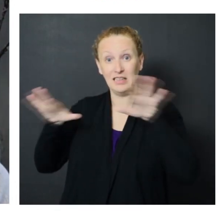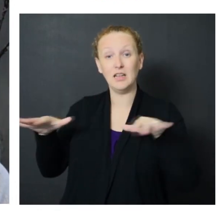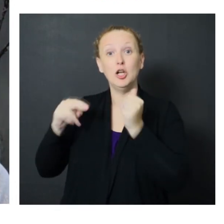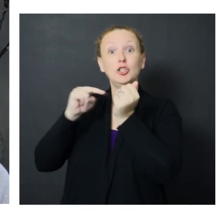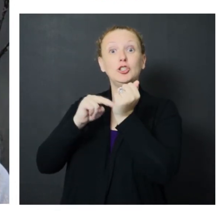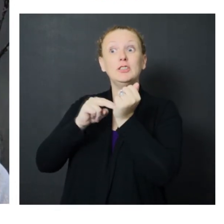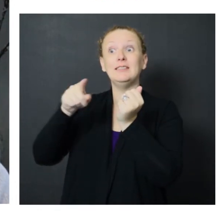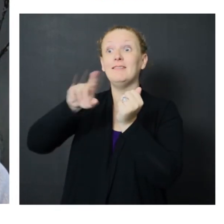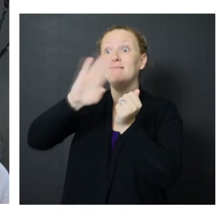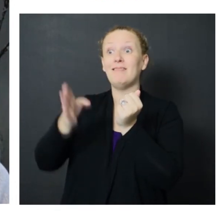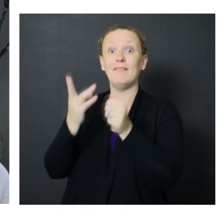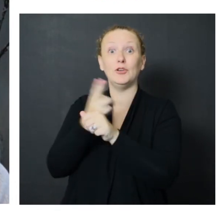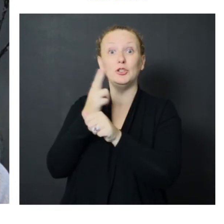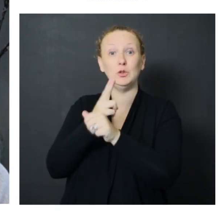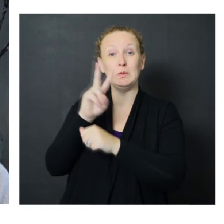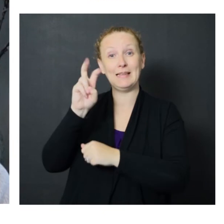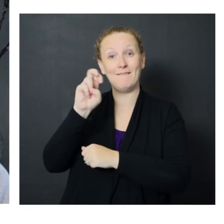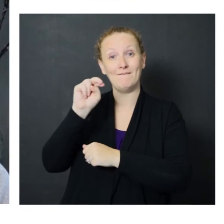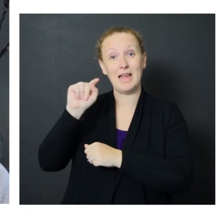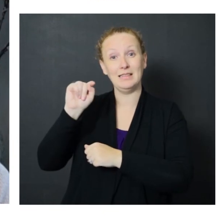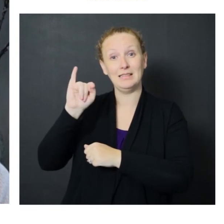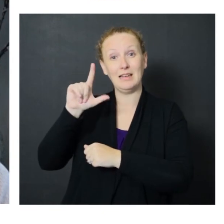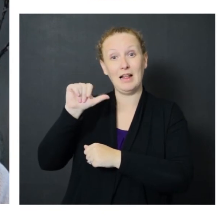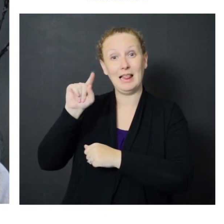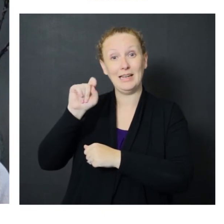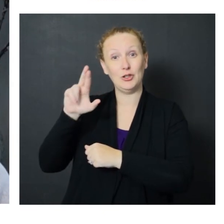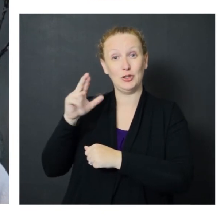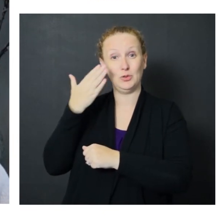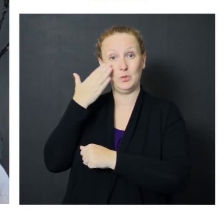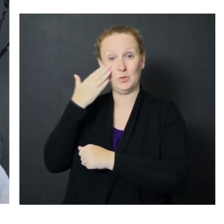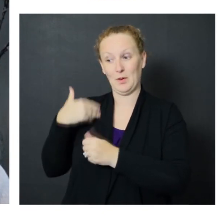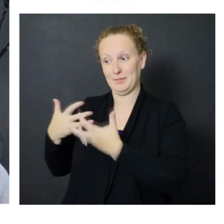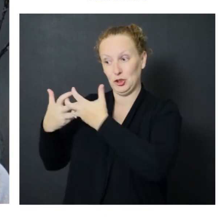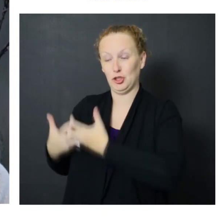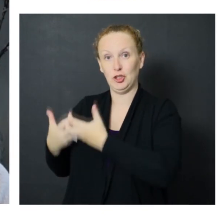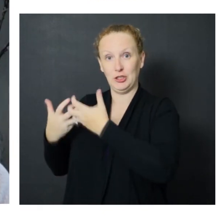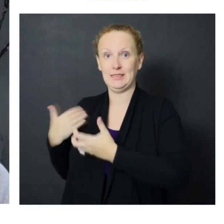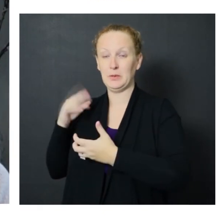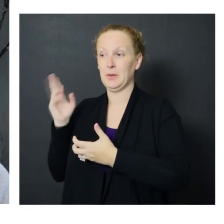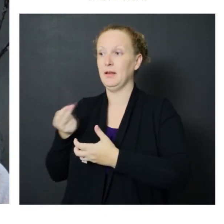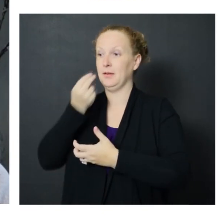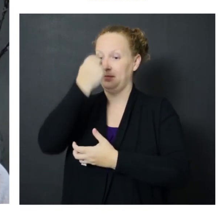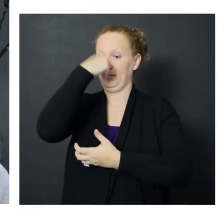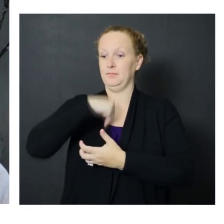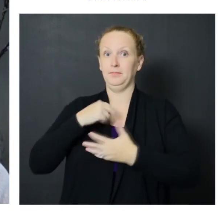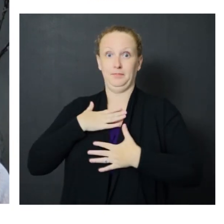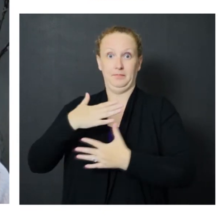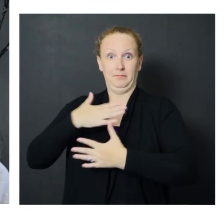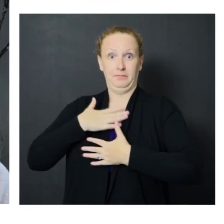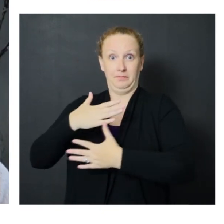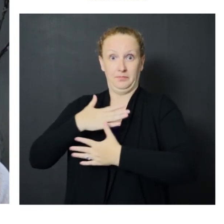and they had to step in and change what they do on a daily basis. The nurses who were retired were called back